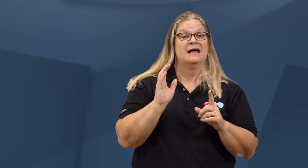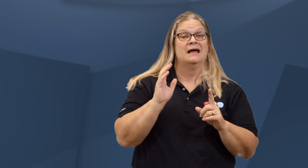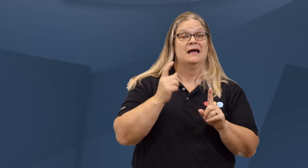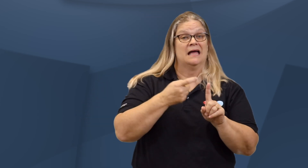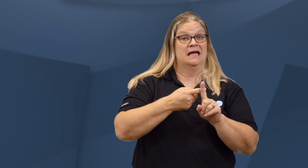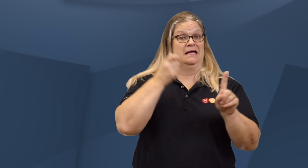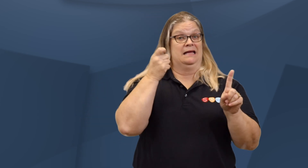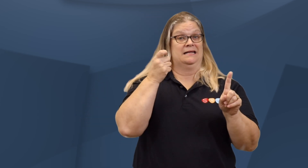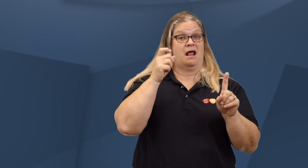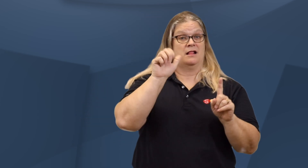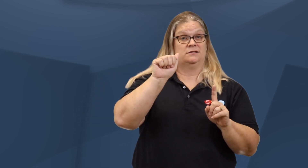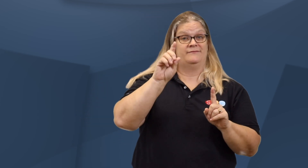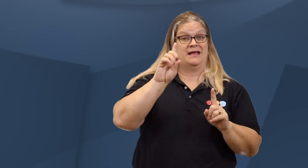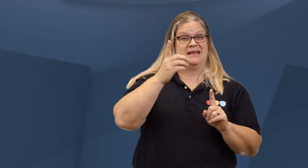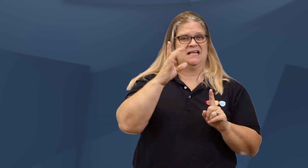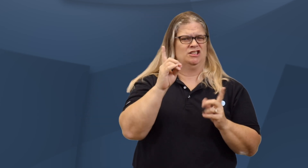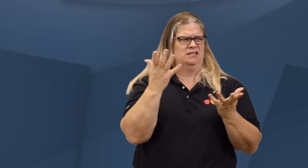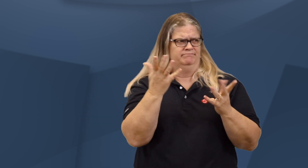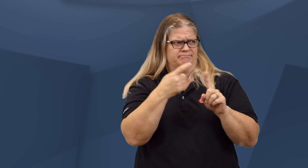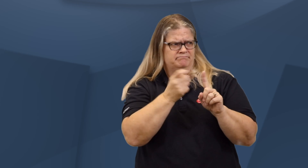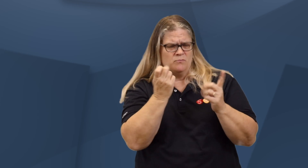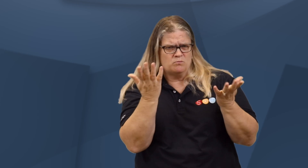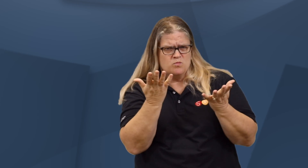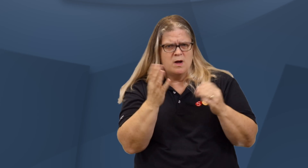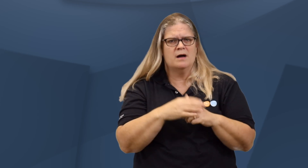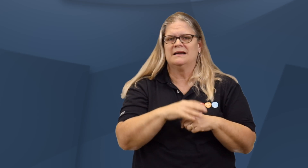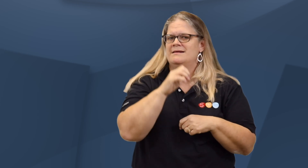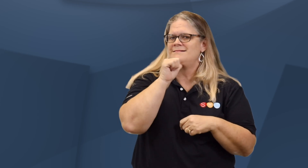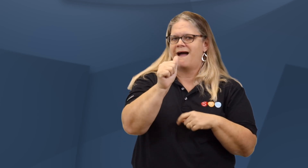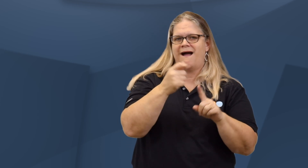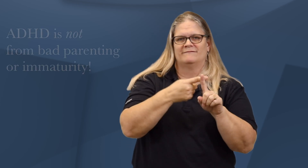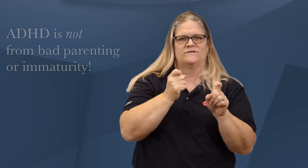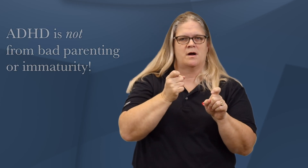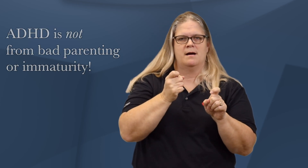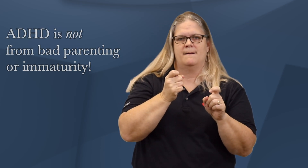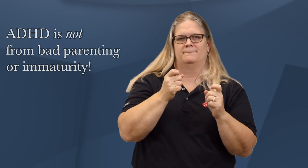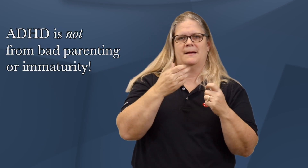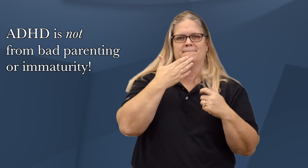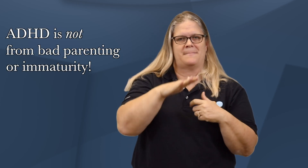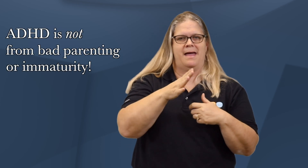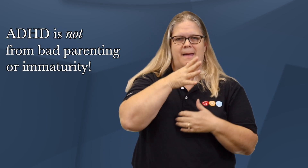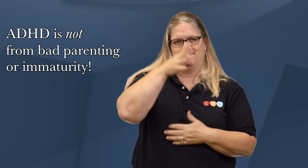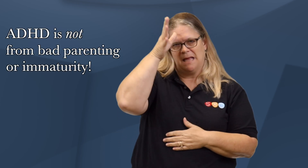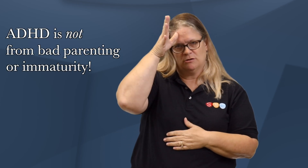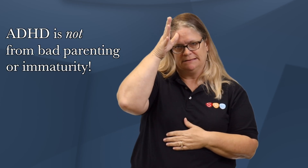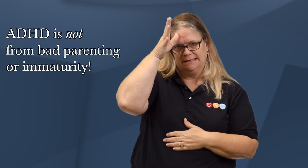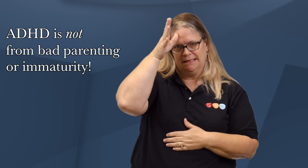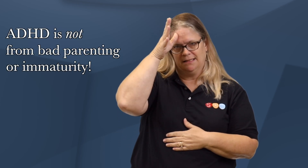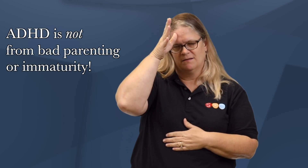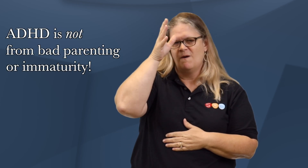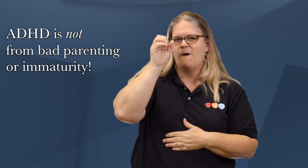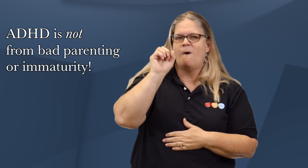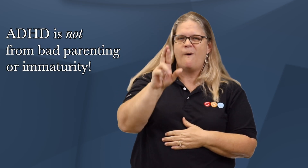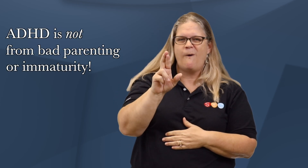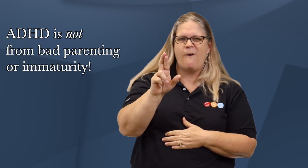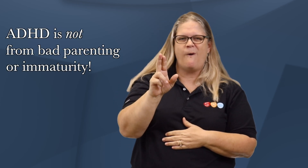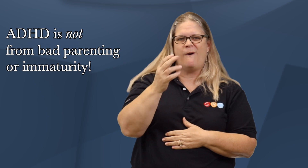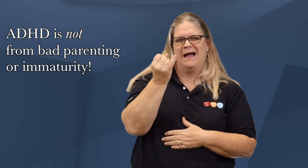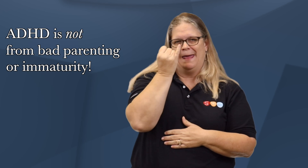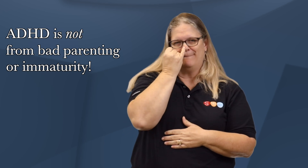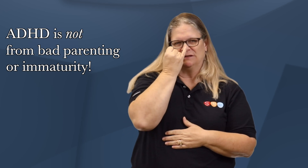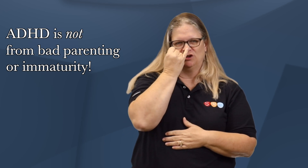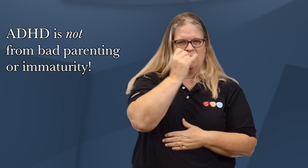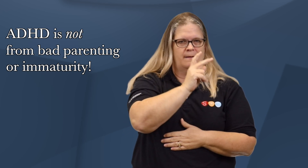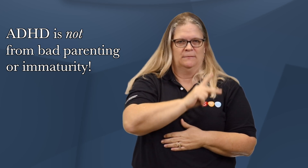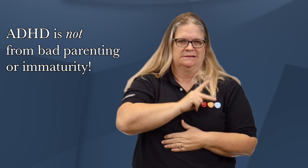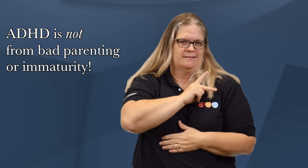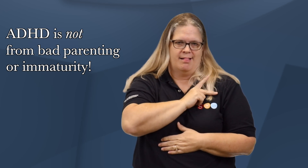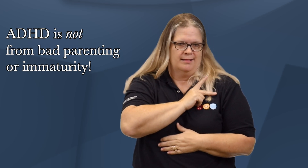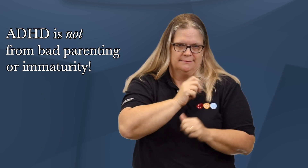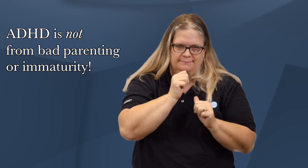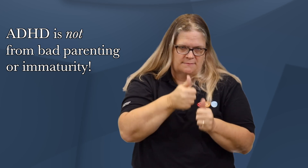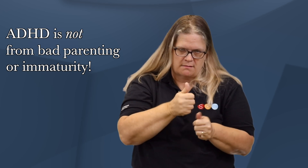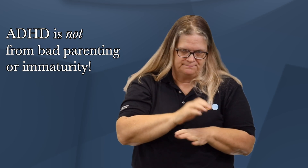The etiology of ADHD is not due to bad parenting or an immature personality.